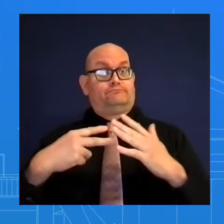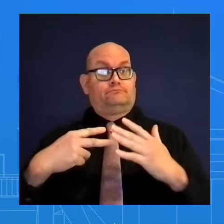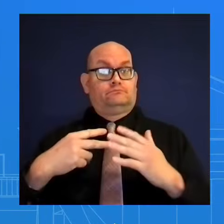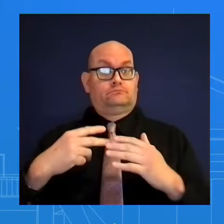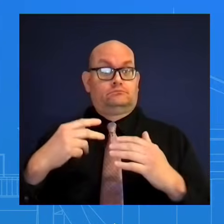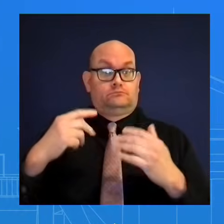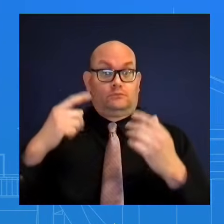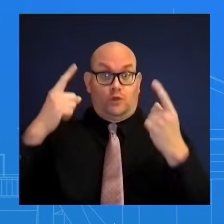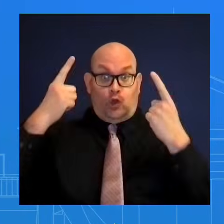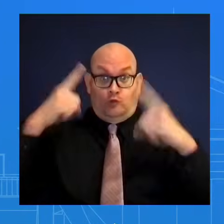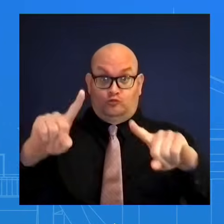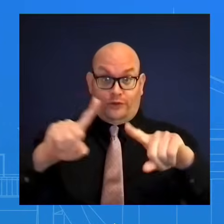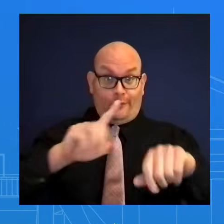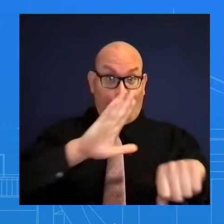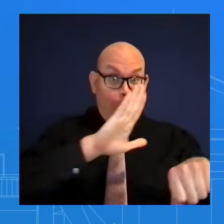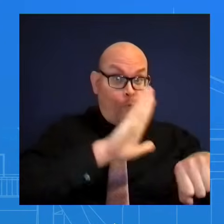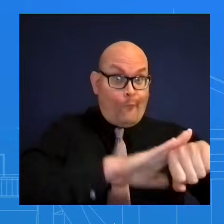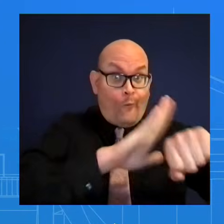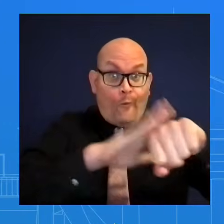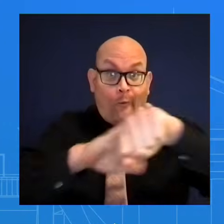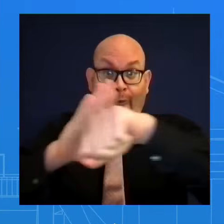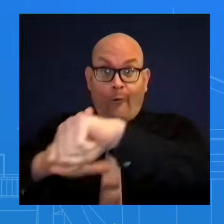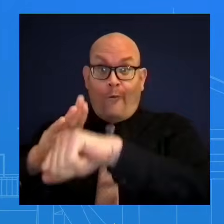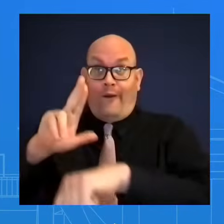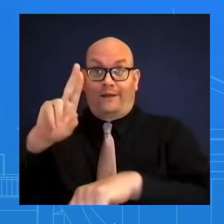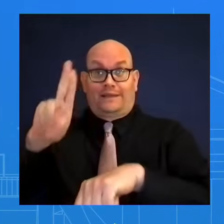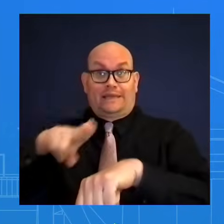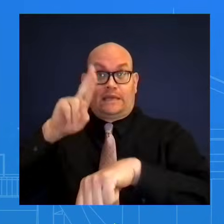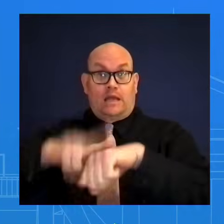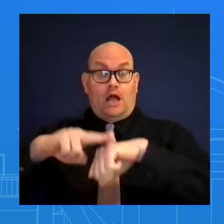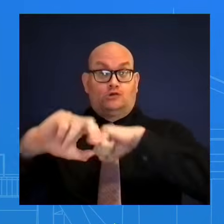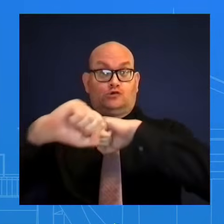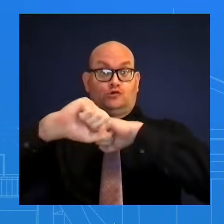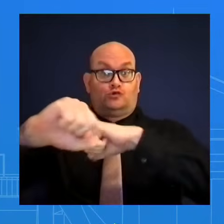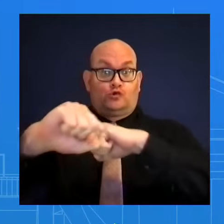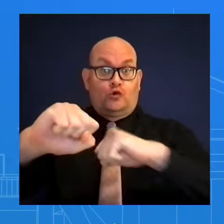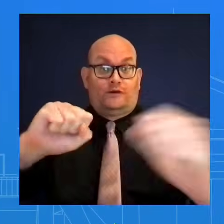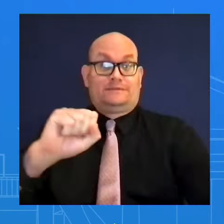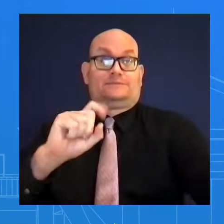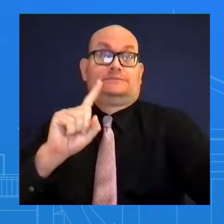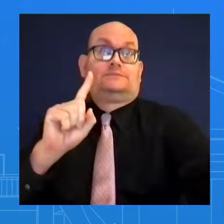takes seriously at this point? Mr. Kirby: We have taken seriously both the promise